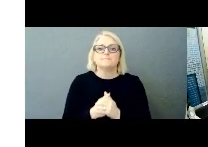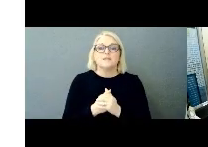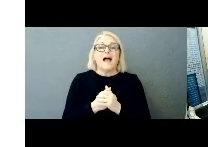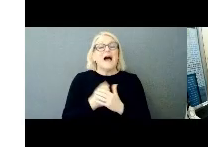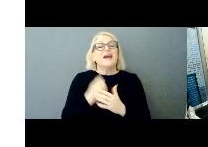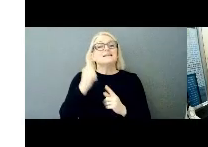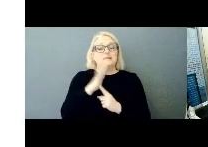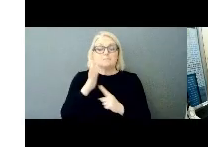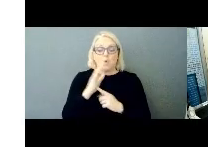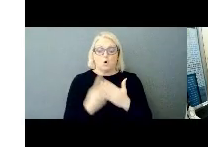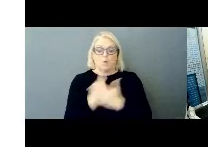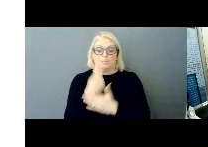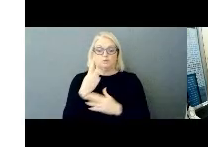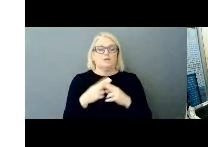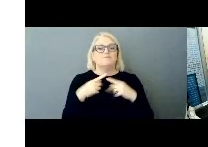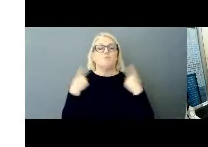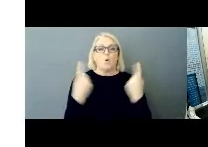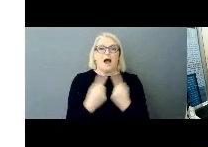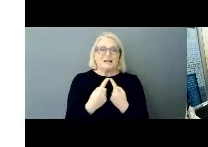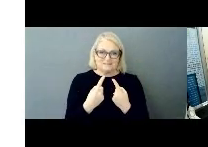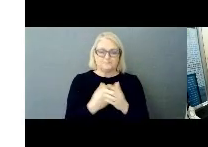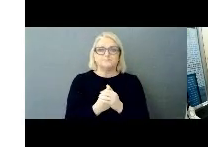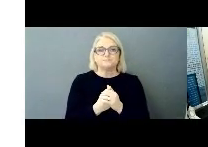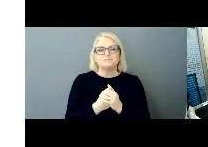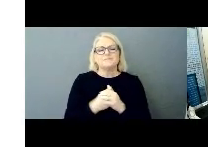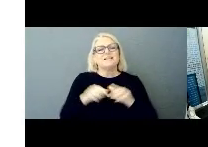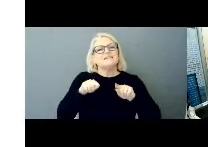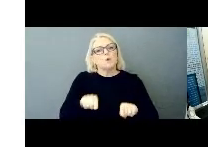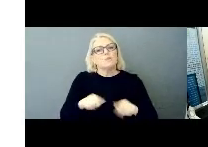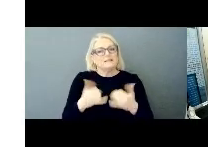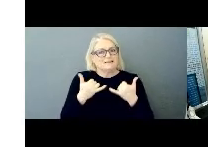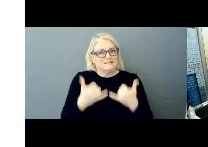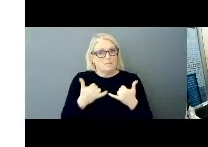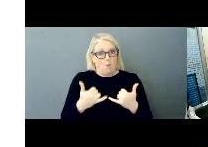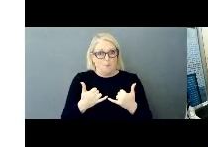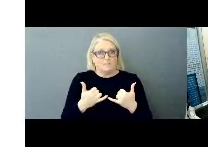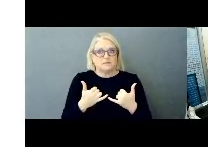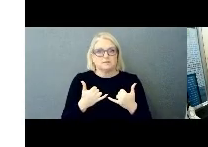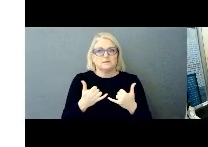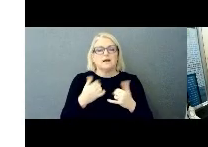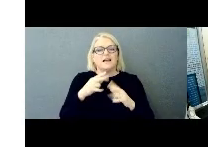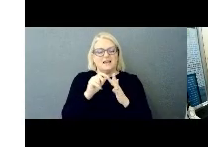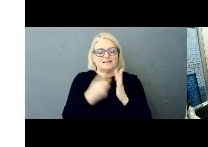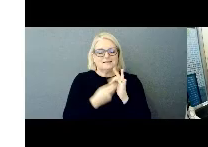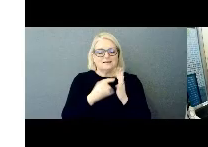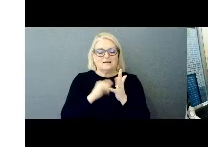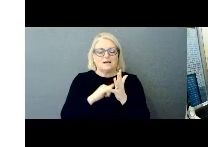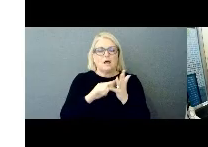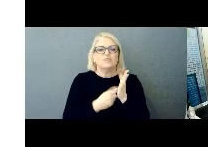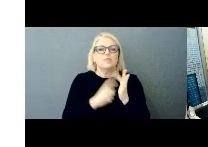I think this is the moment for us to do the pressure cooker thing, to do slow system change fast.